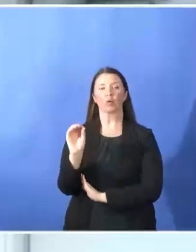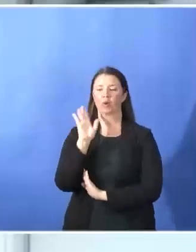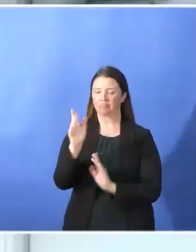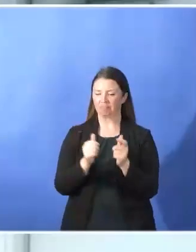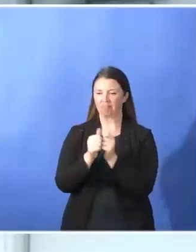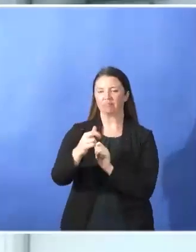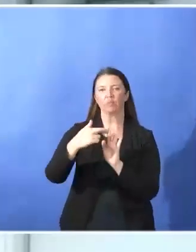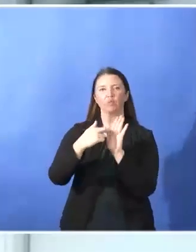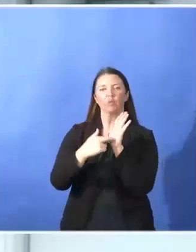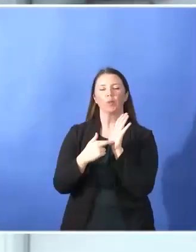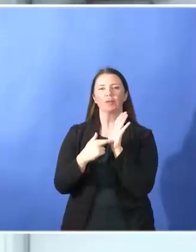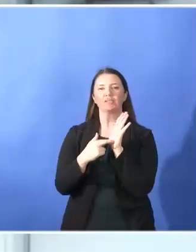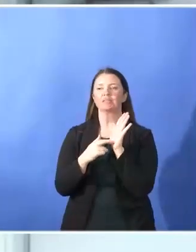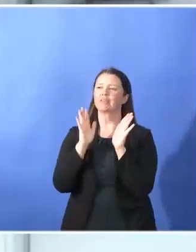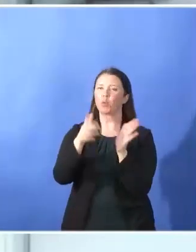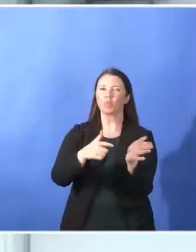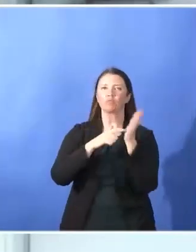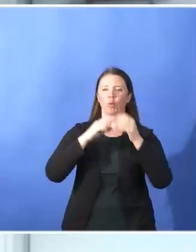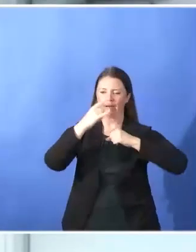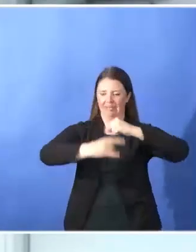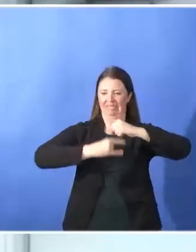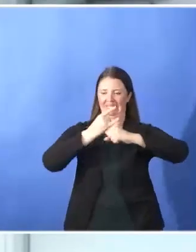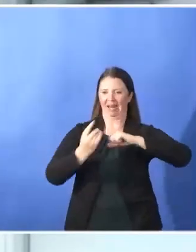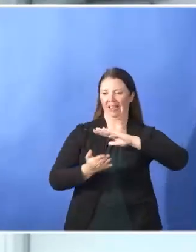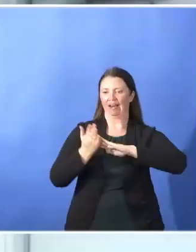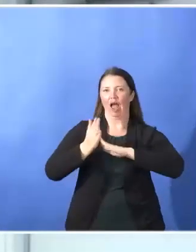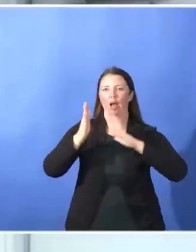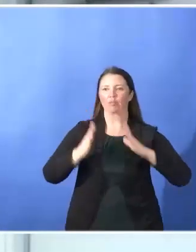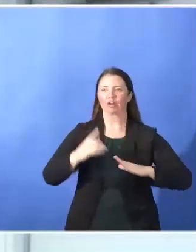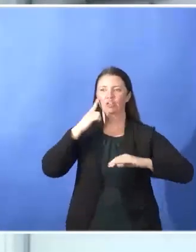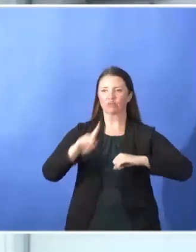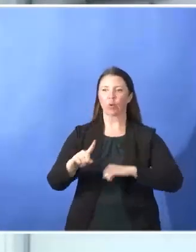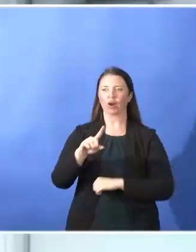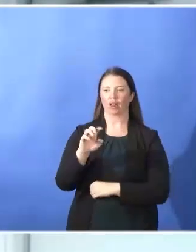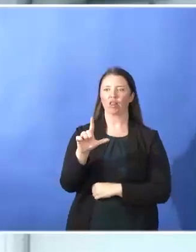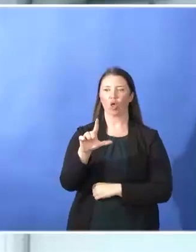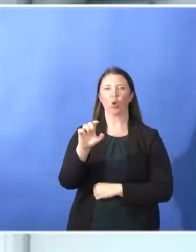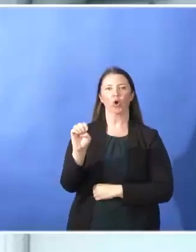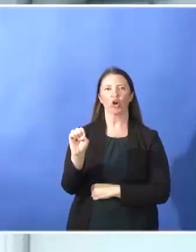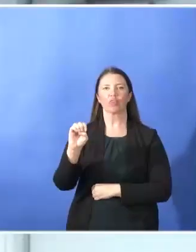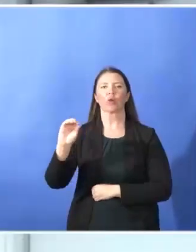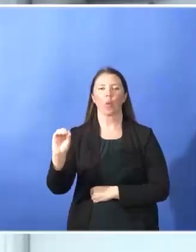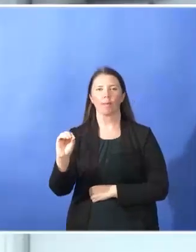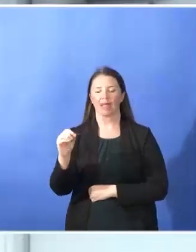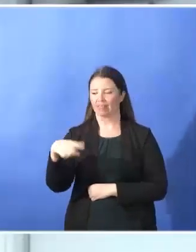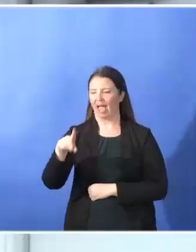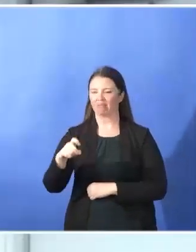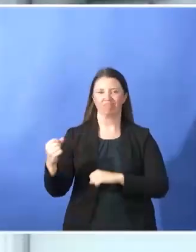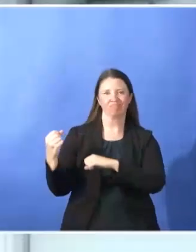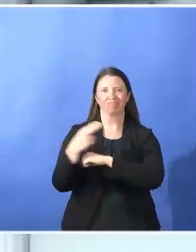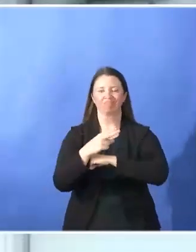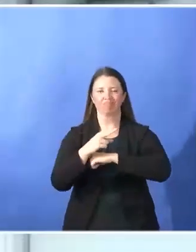THAT WOULD REQUIRE SETTLERS IN LOW EARTH ORBIT TO DISPOSE OF THEIR SATELLITES WITHIN FIVE YEARS OF COMPLETING MISSIONS,